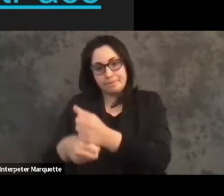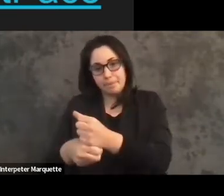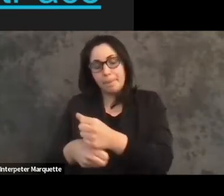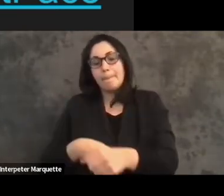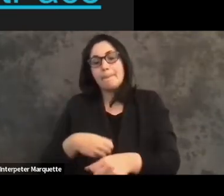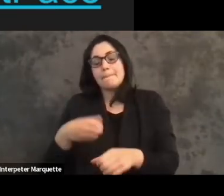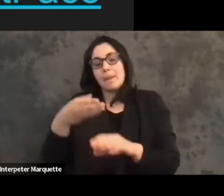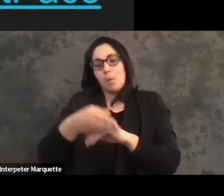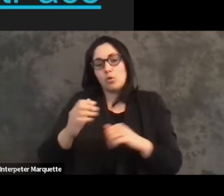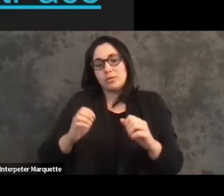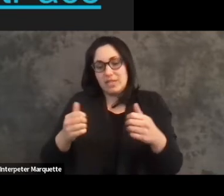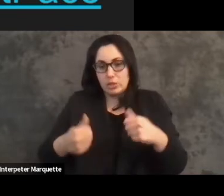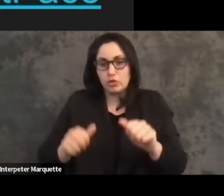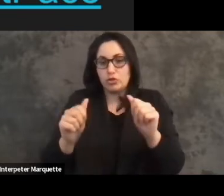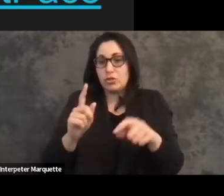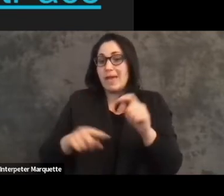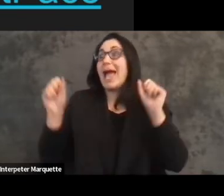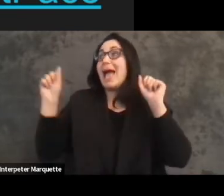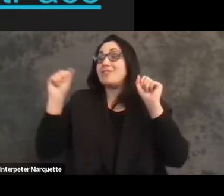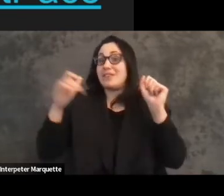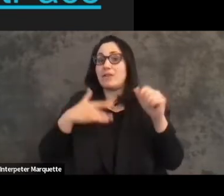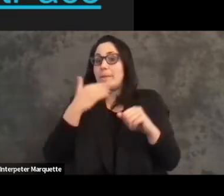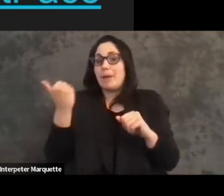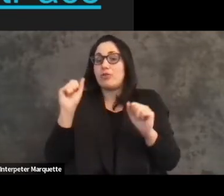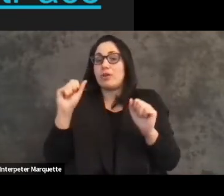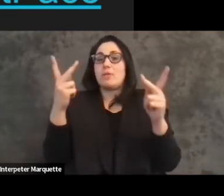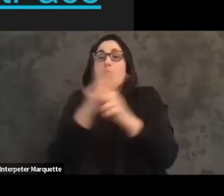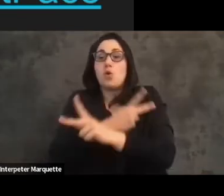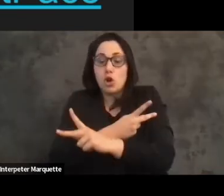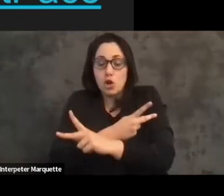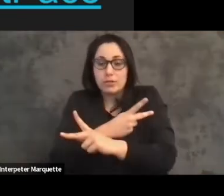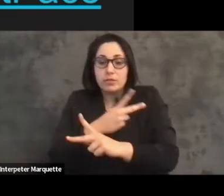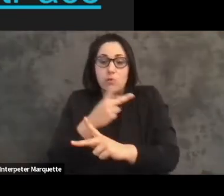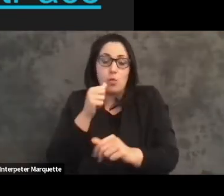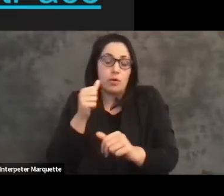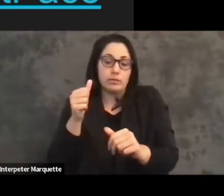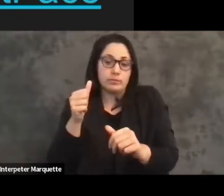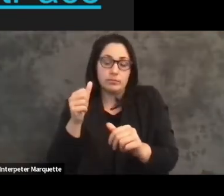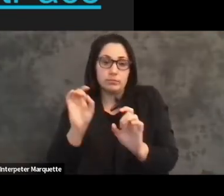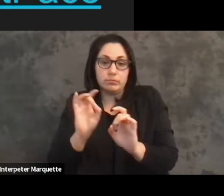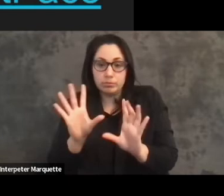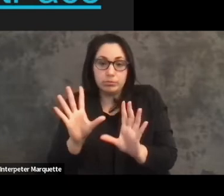exertion malaise or PEM, you can't exercise your way out of it. It could make it much